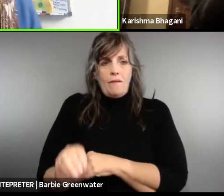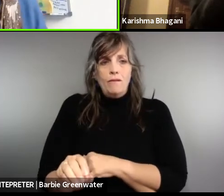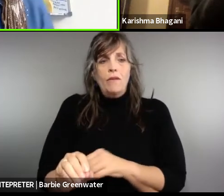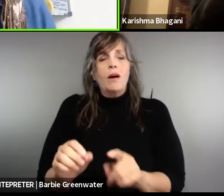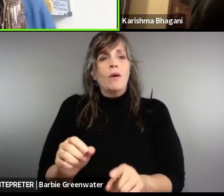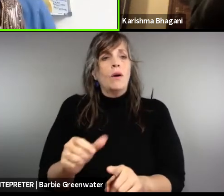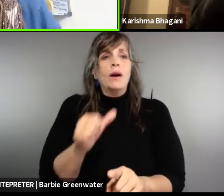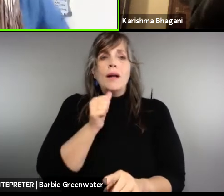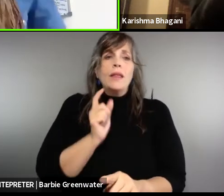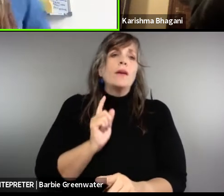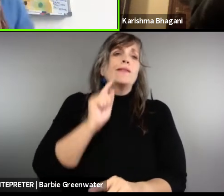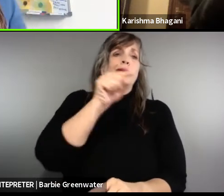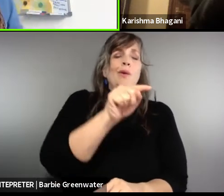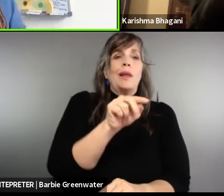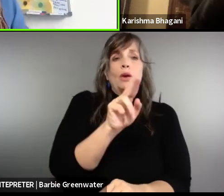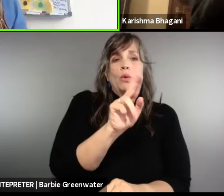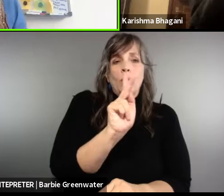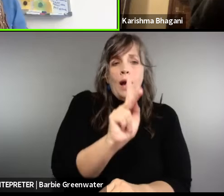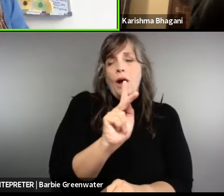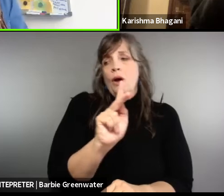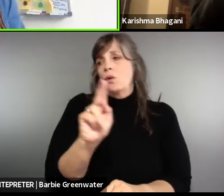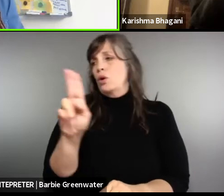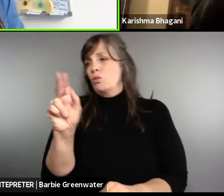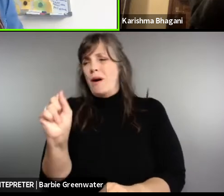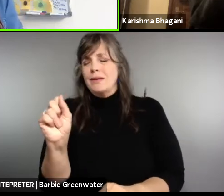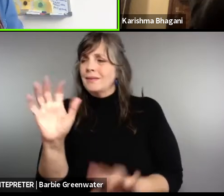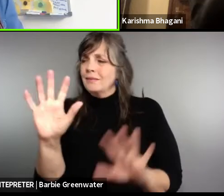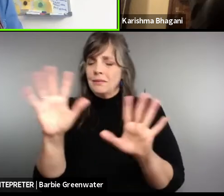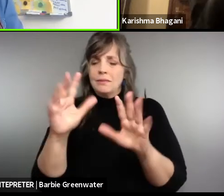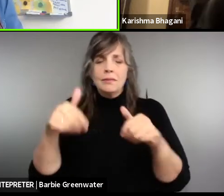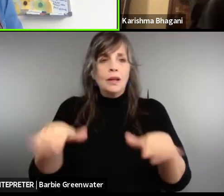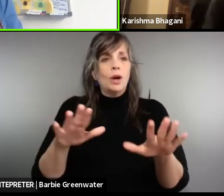or the US. So we set up this platform with a very similar